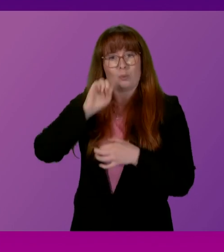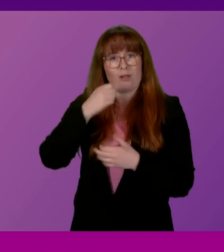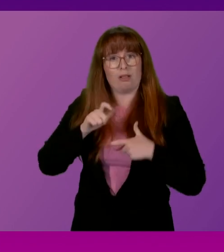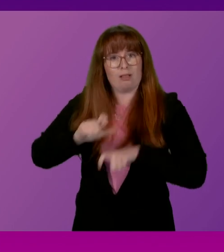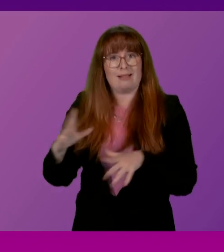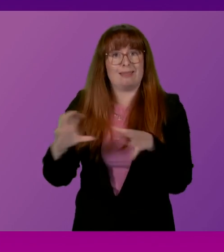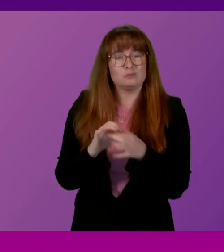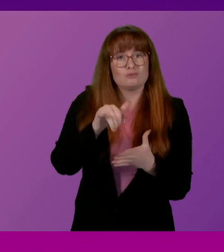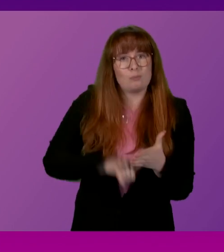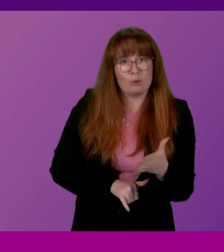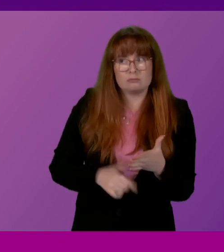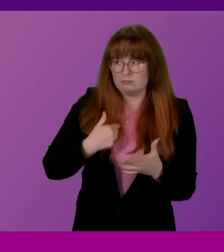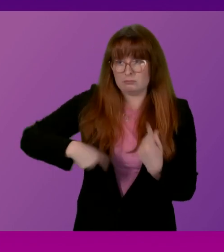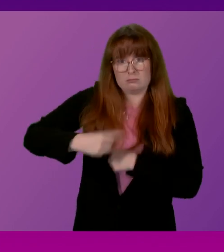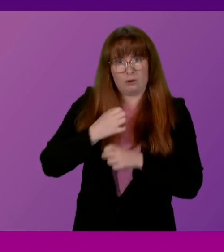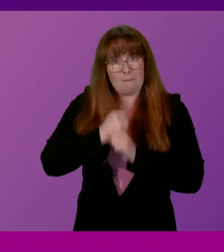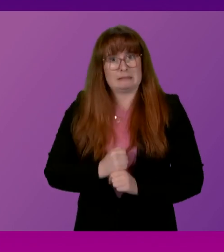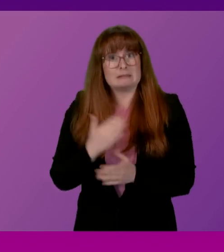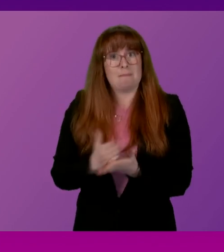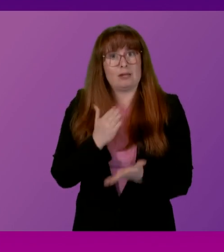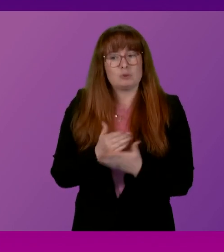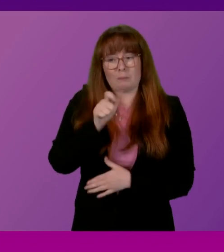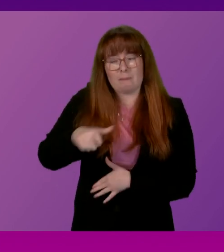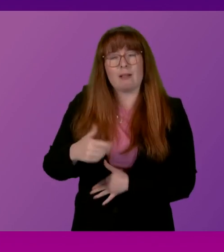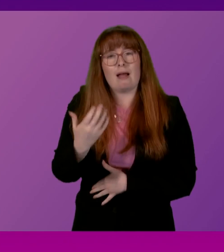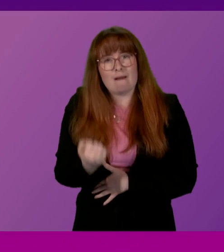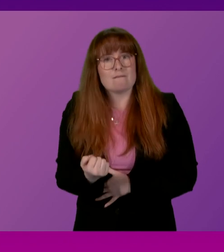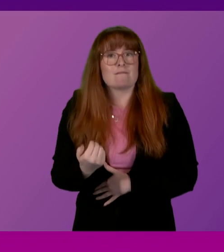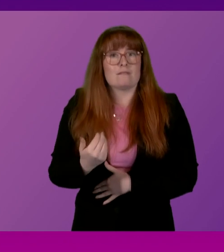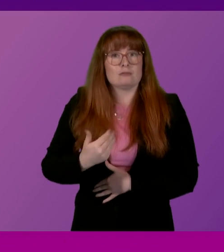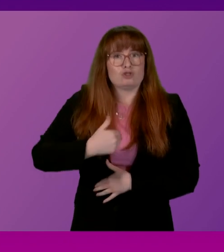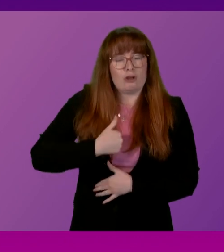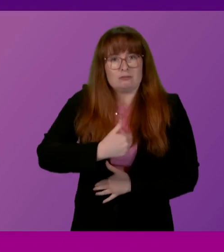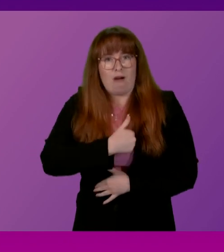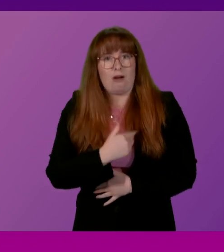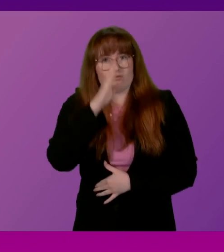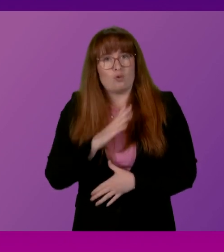We are committed to ensuring that people who live with chest, heart and stroke conditions receive the best possible care.